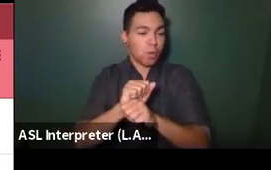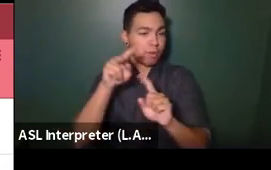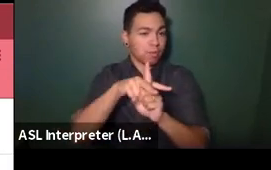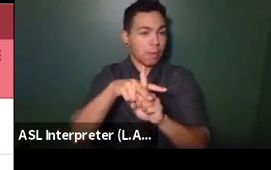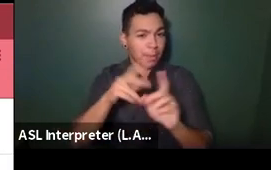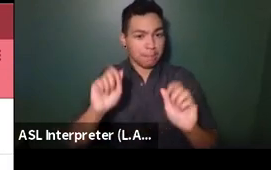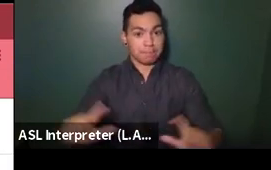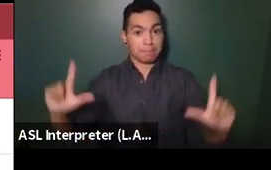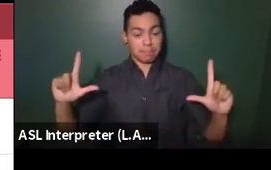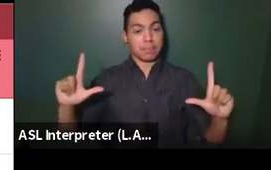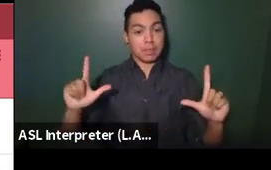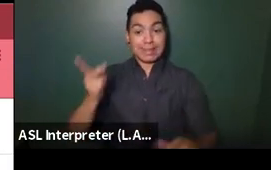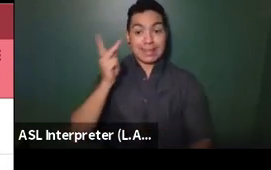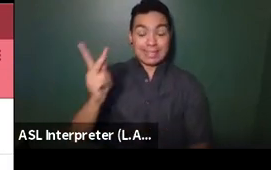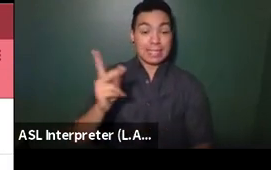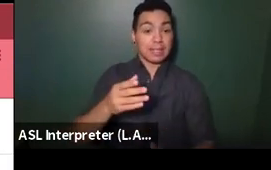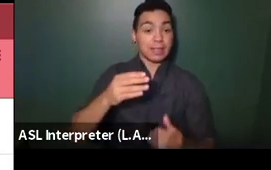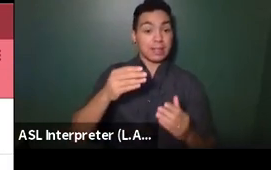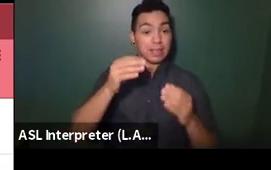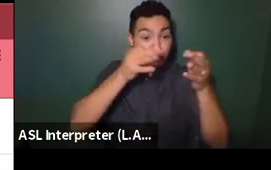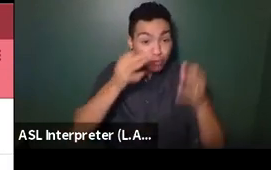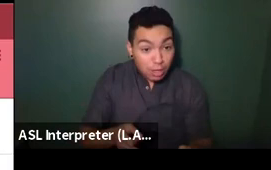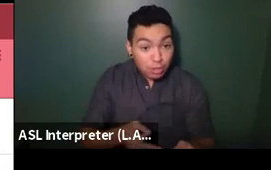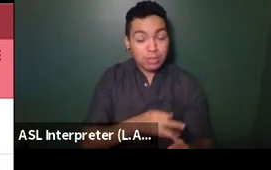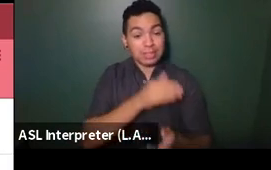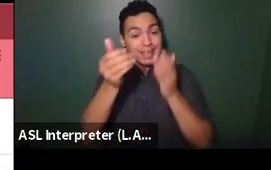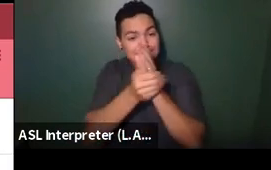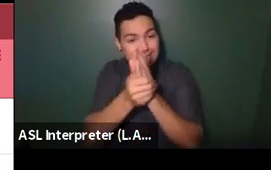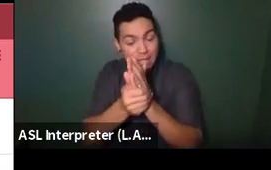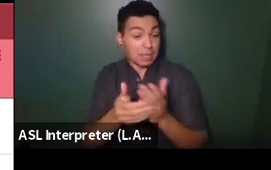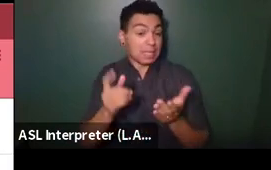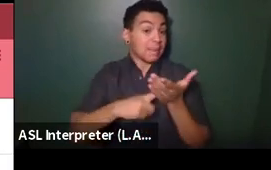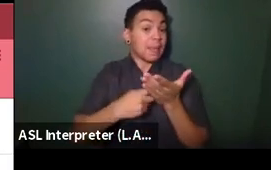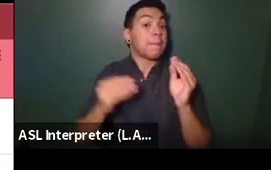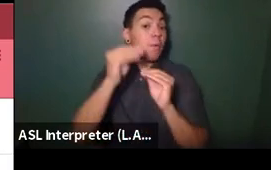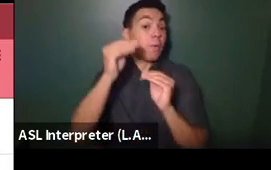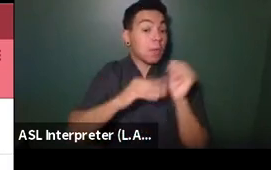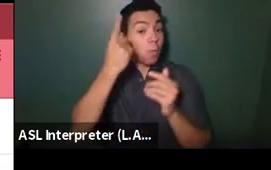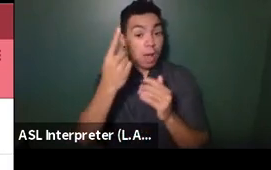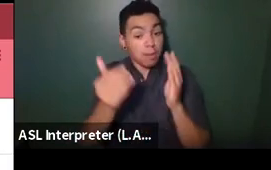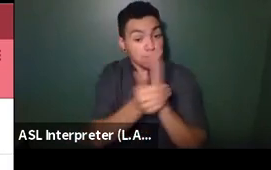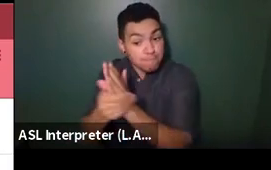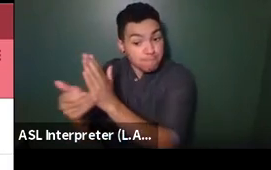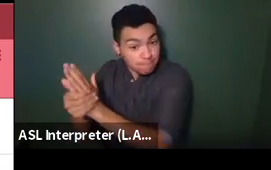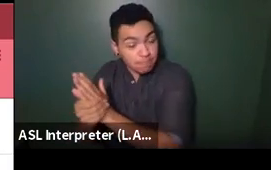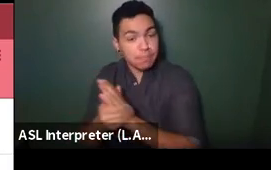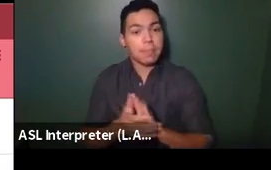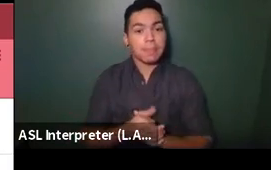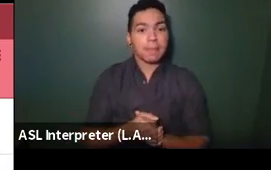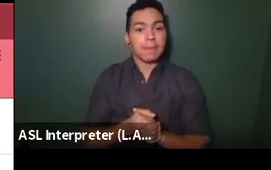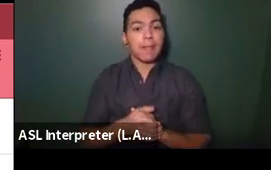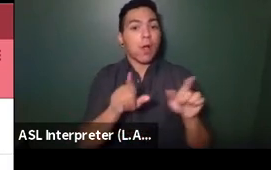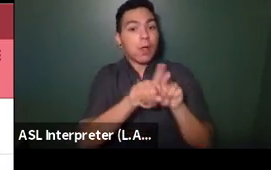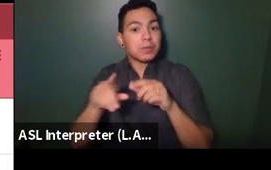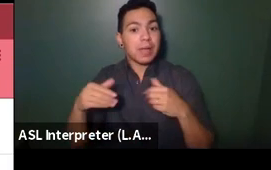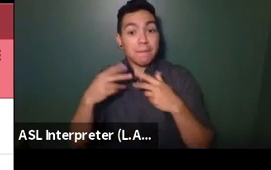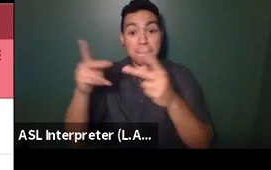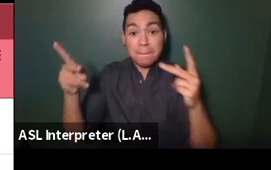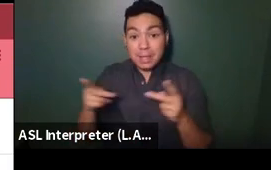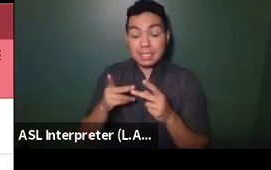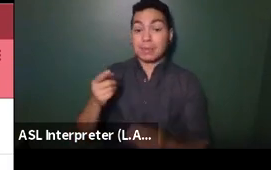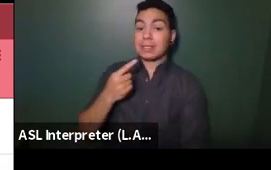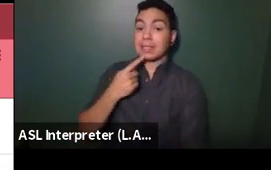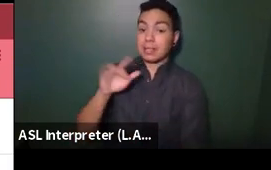Katherine Livick - ESD 112: the attachment or attachments, because I can usually put more than one in there, and has a place to say you have done some work. Add or Create.